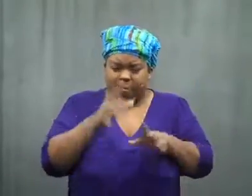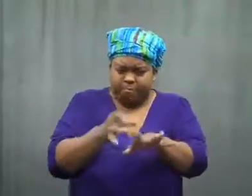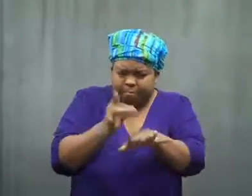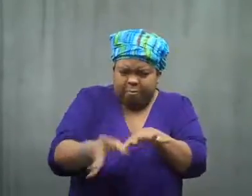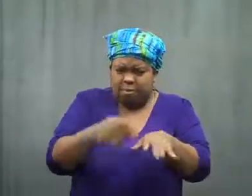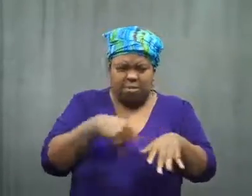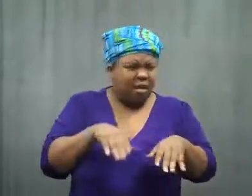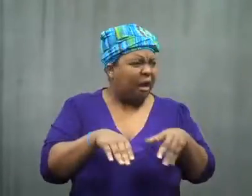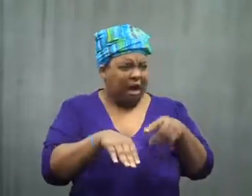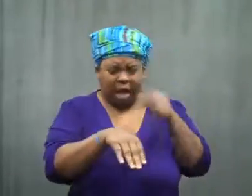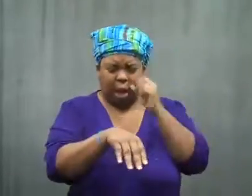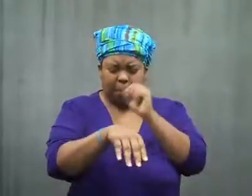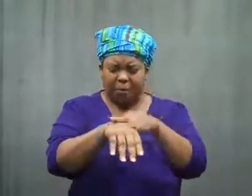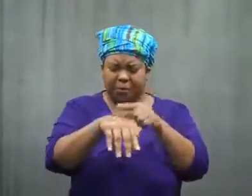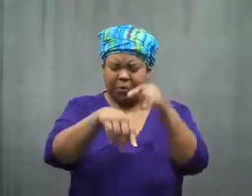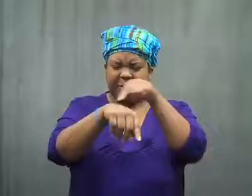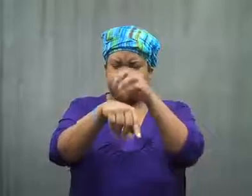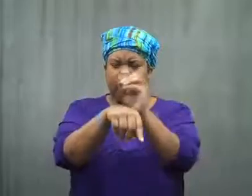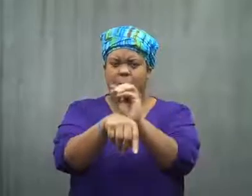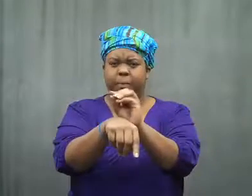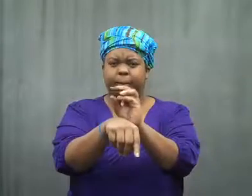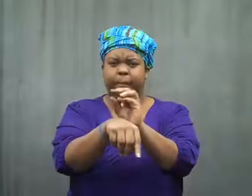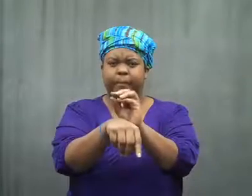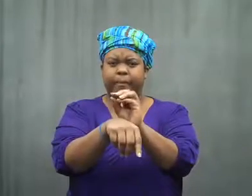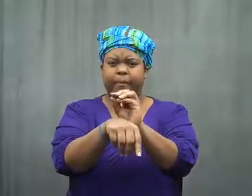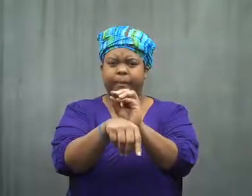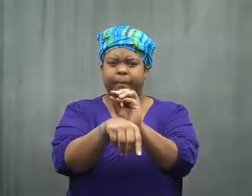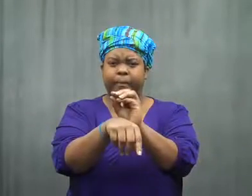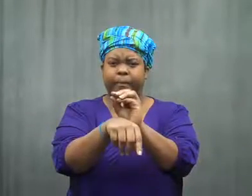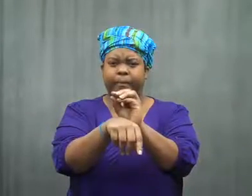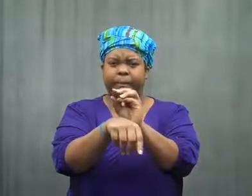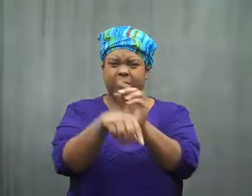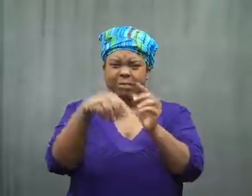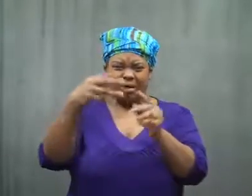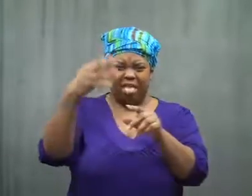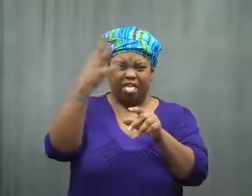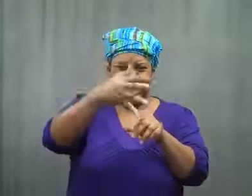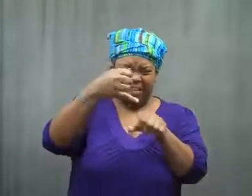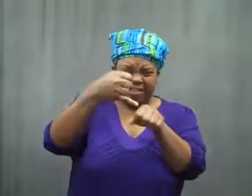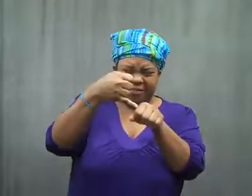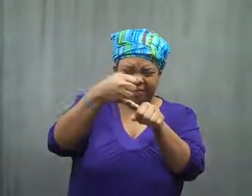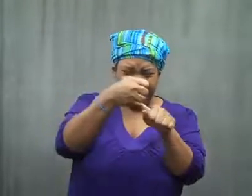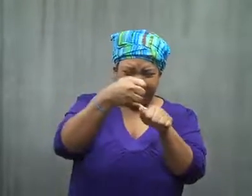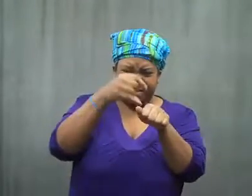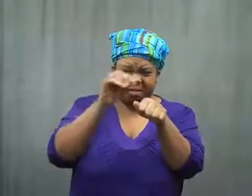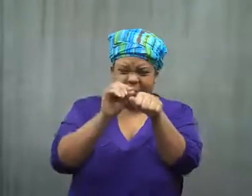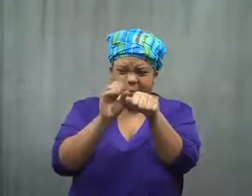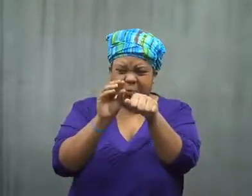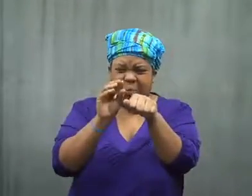She flicked it away, and I saw something pulsing on my foot. It was the stinger.